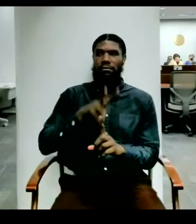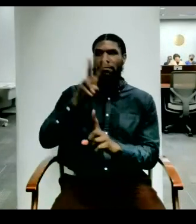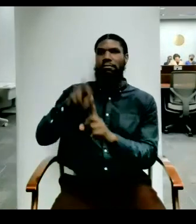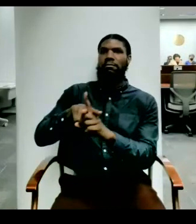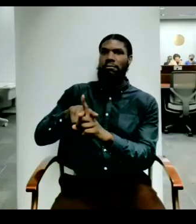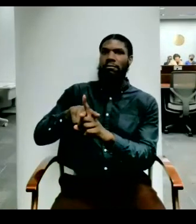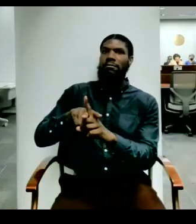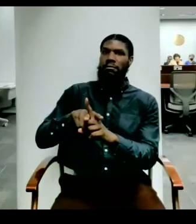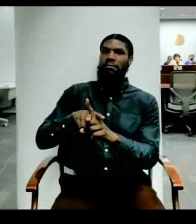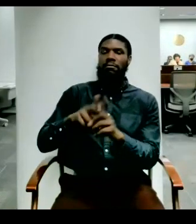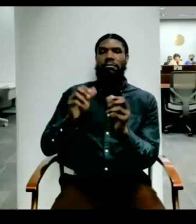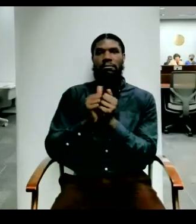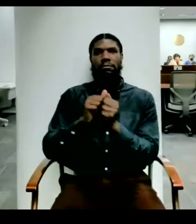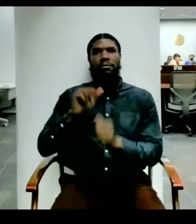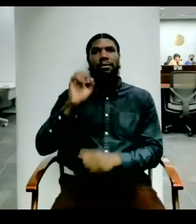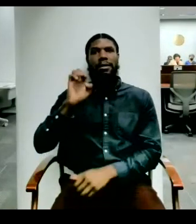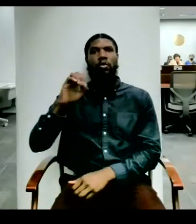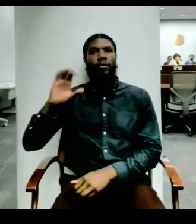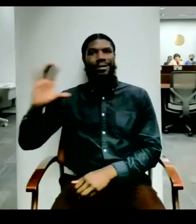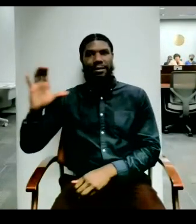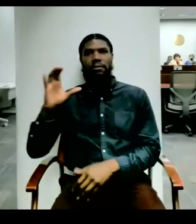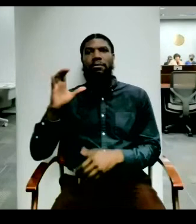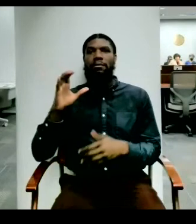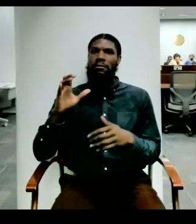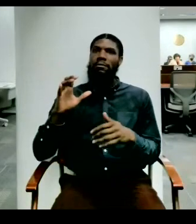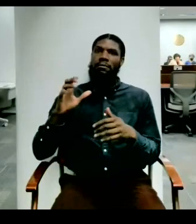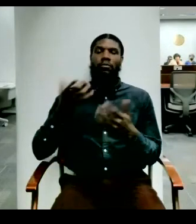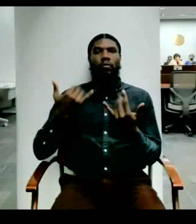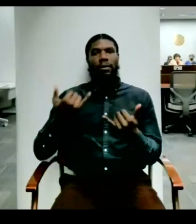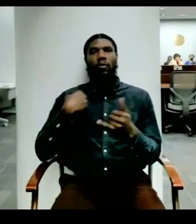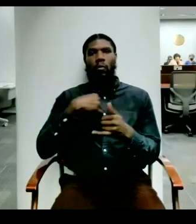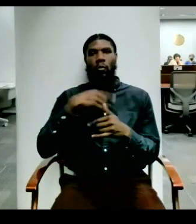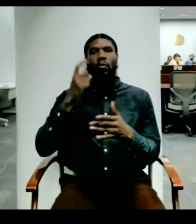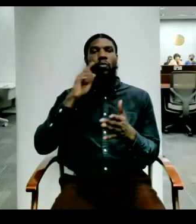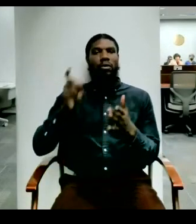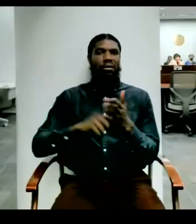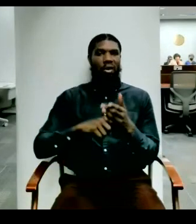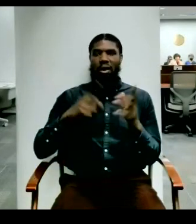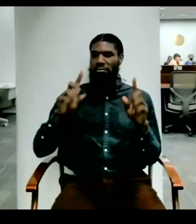the EEOC that's something we've noticed kind of across um all of our different,